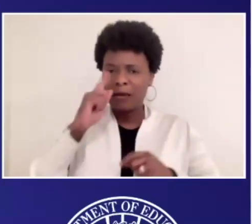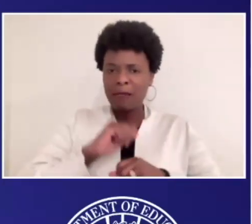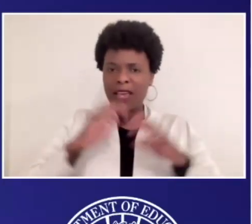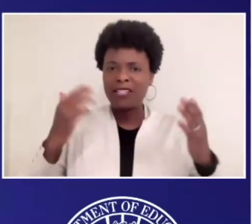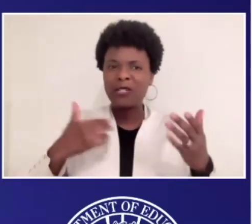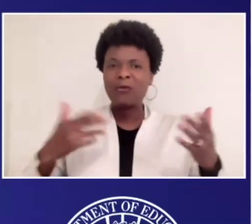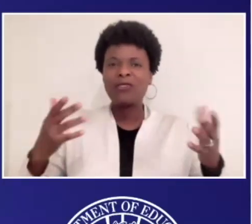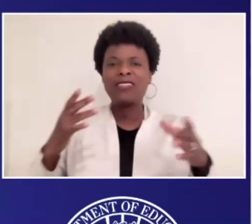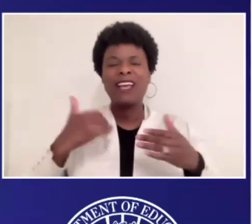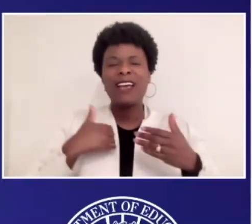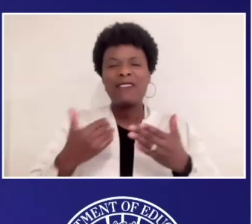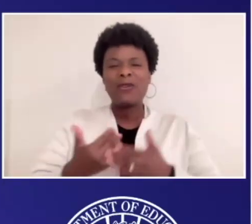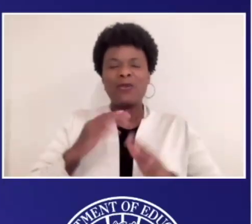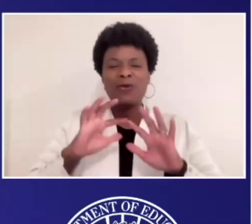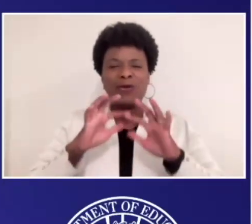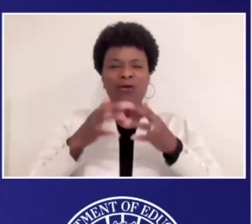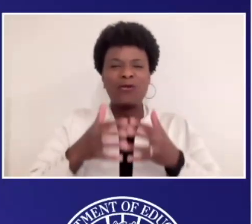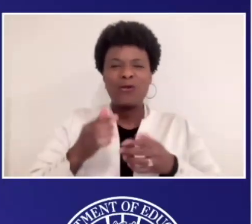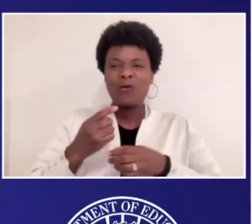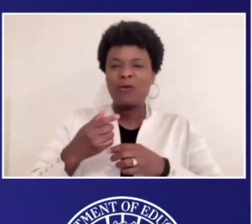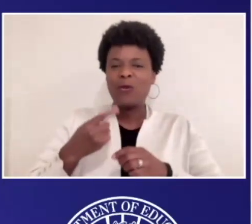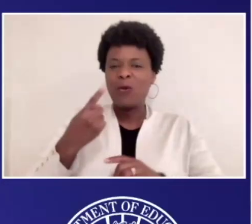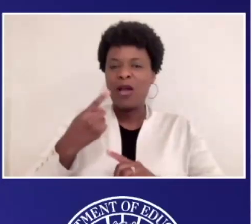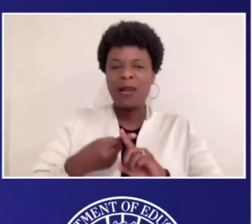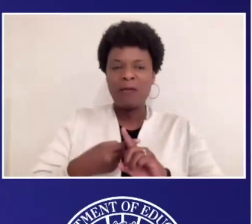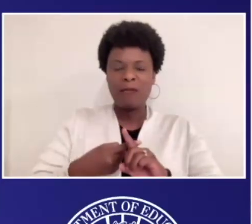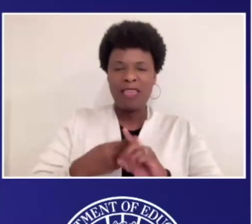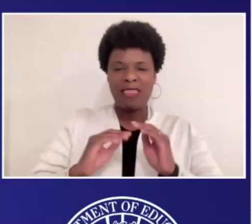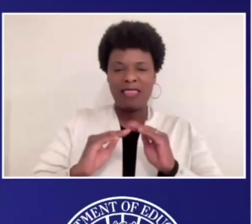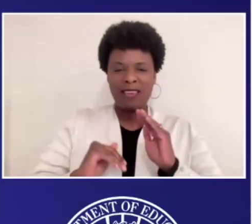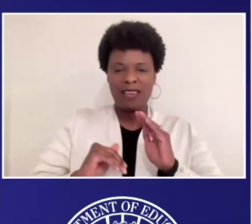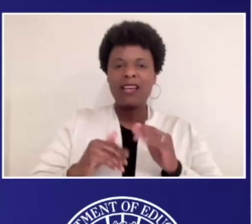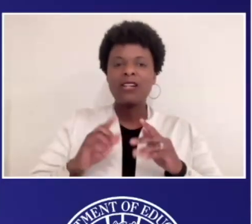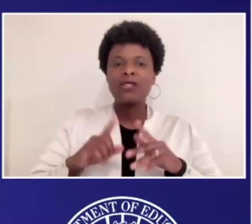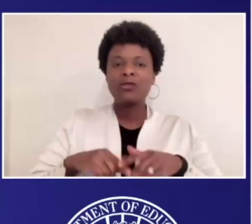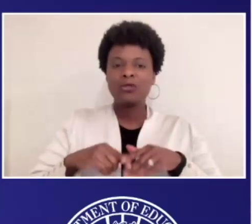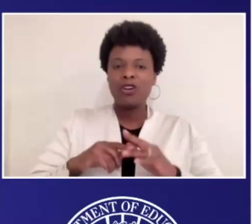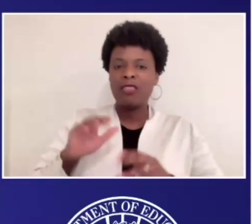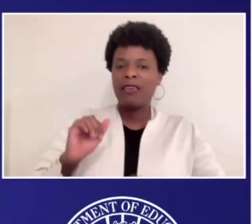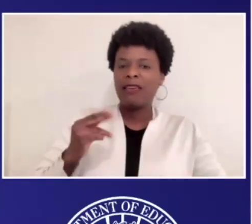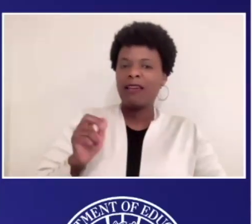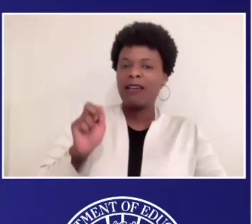to kick off the Accountability in Higher Education and Access through the Demand-driven Workforce Pell,